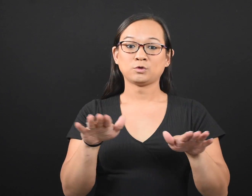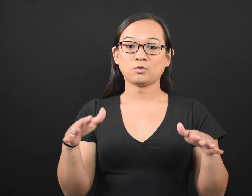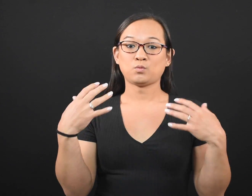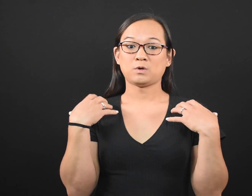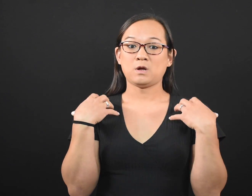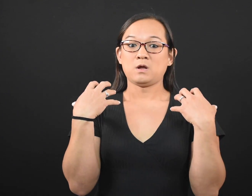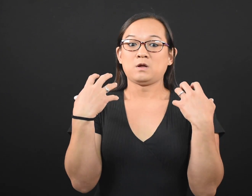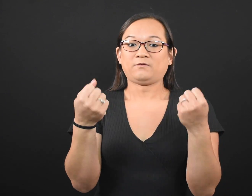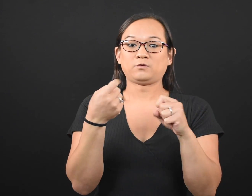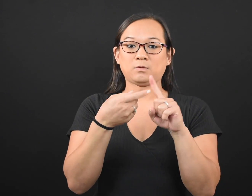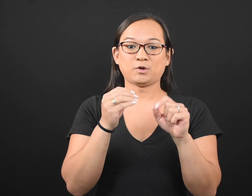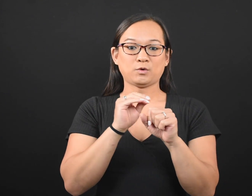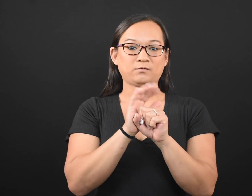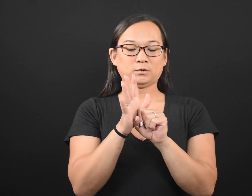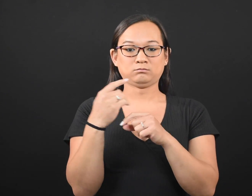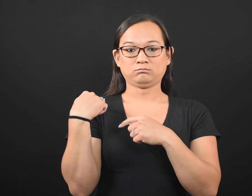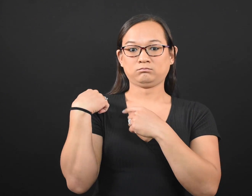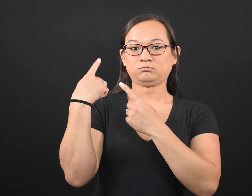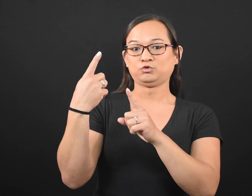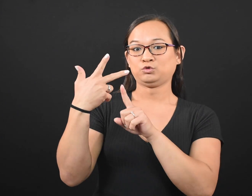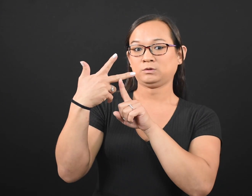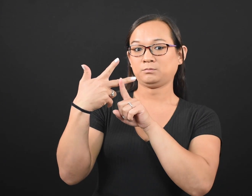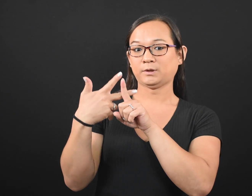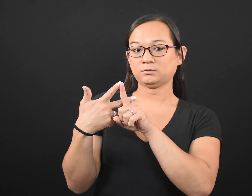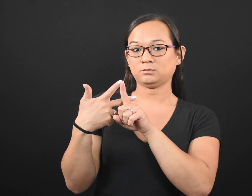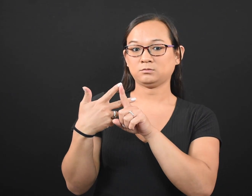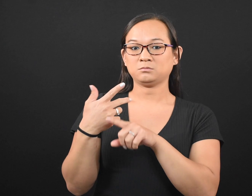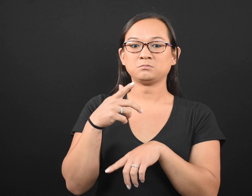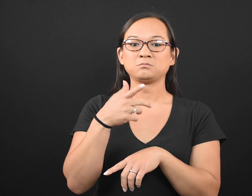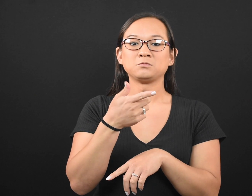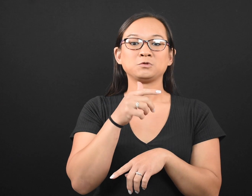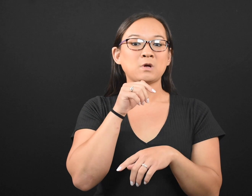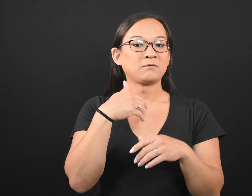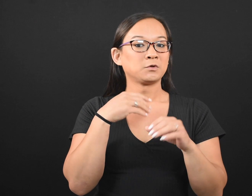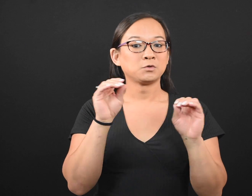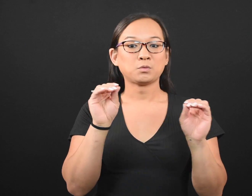If your child has recovered from COVID-19 in the past 3 months and does not have symptoms of